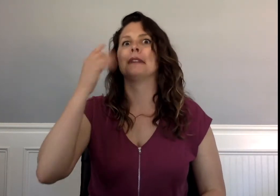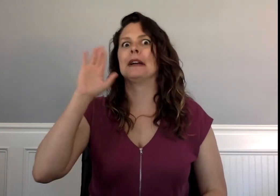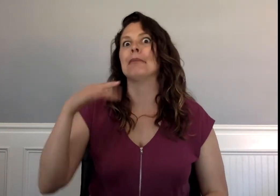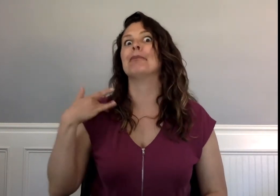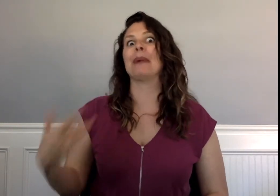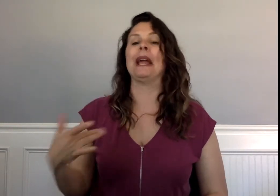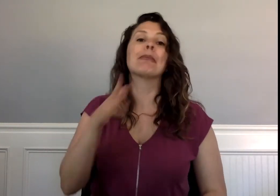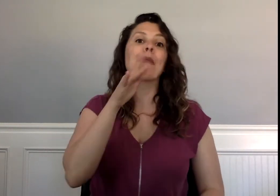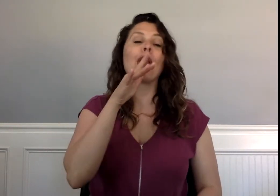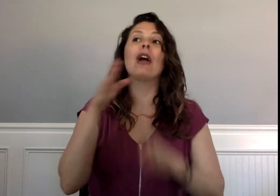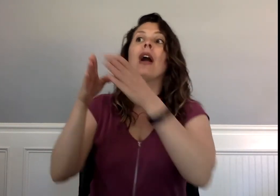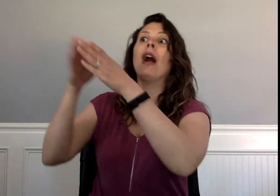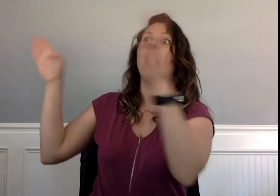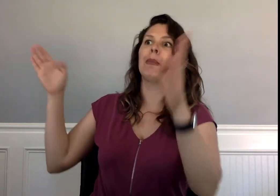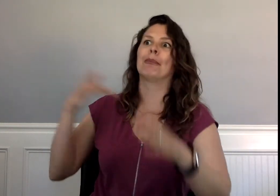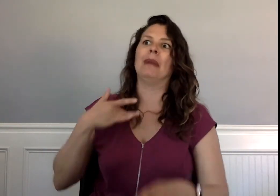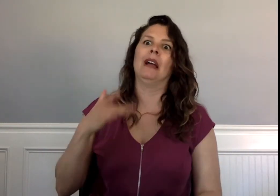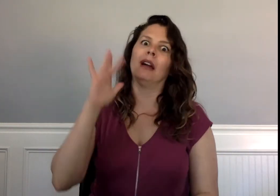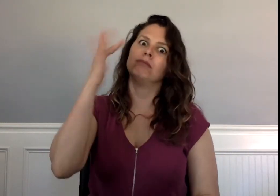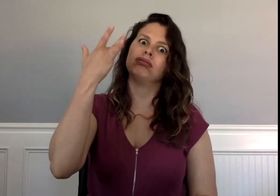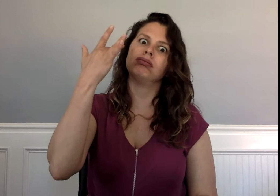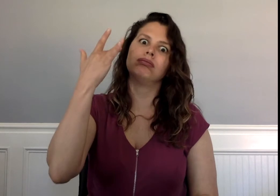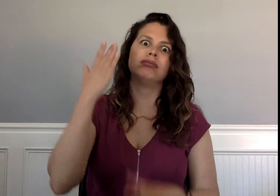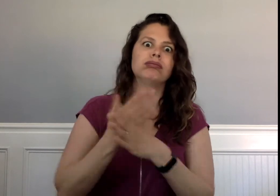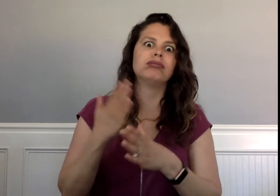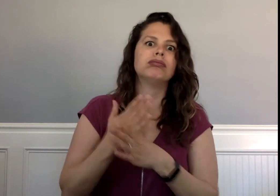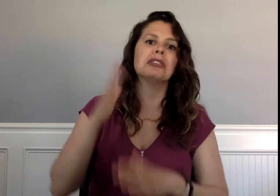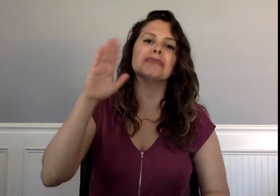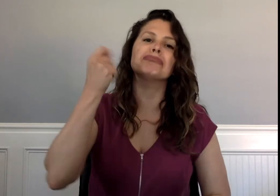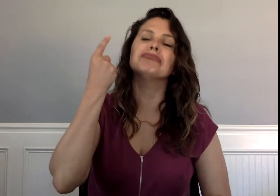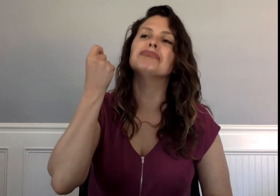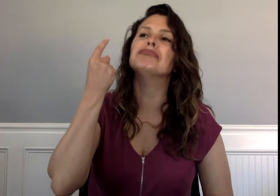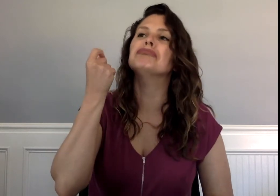He understood about mothers making you crazy.